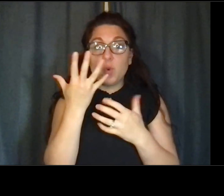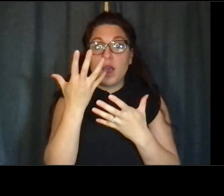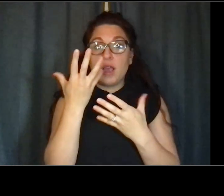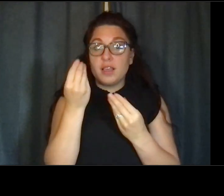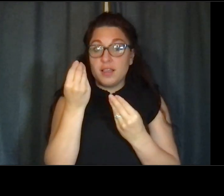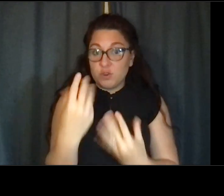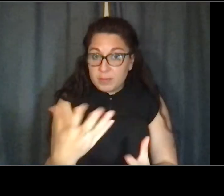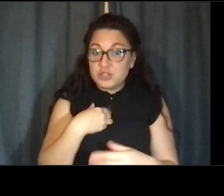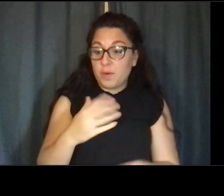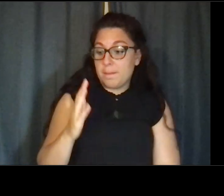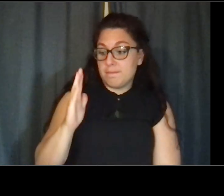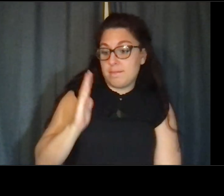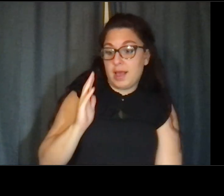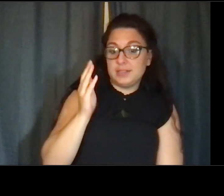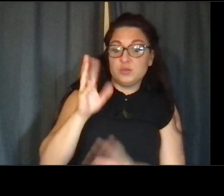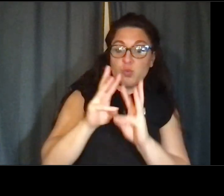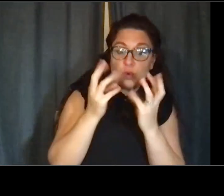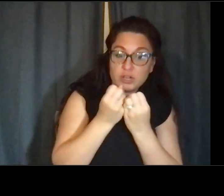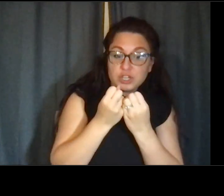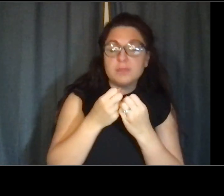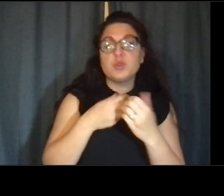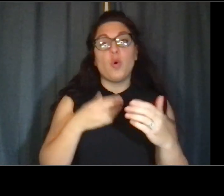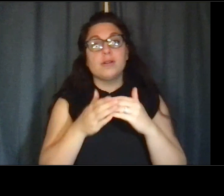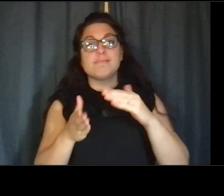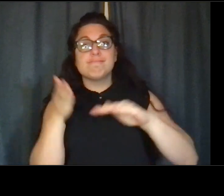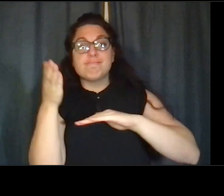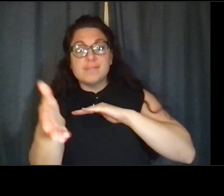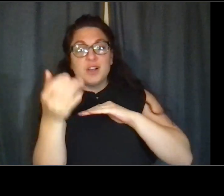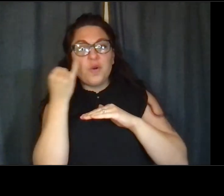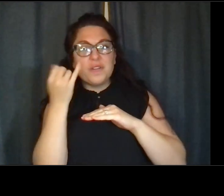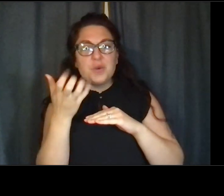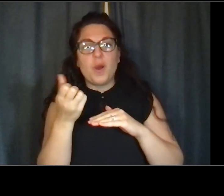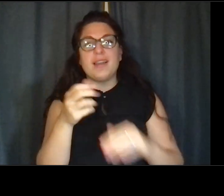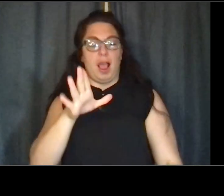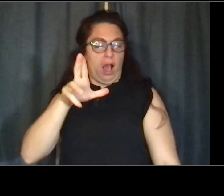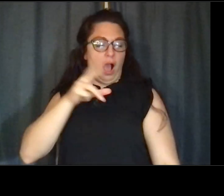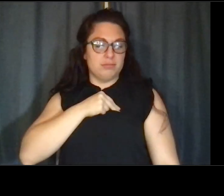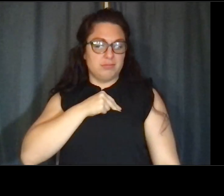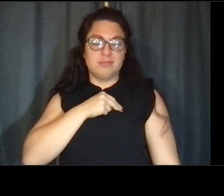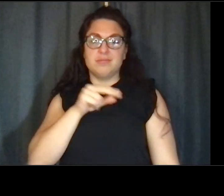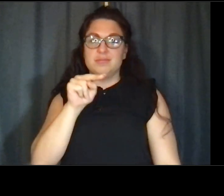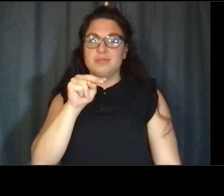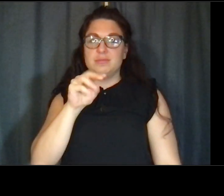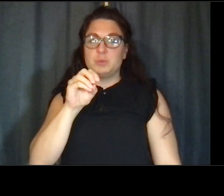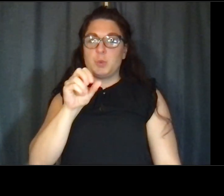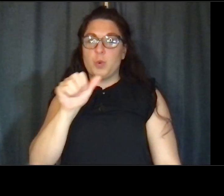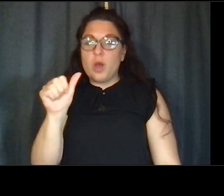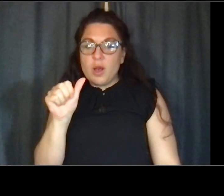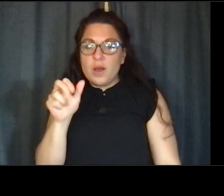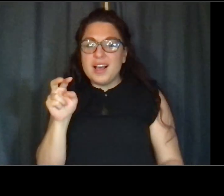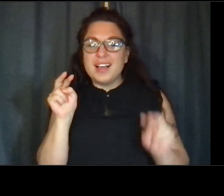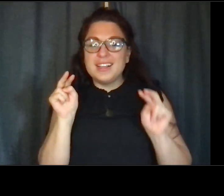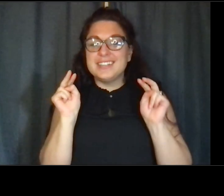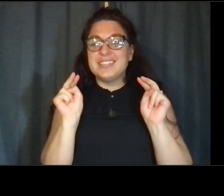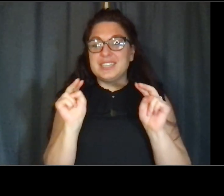or to receive a NOAA Live! iron-on patch, visit our website at Woods Hole Sea Grants. And we look forward to seeing you